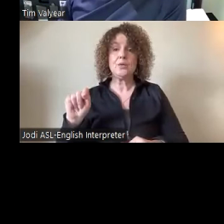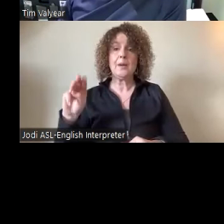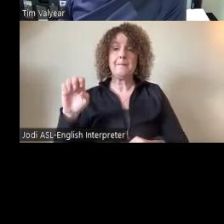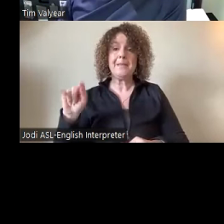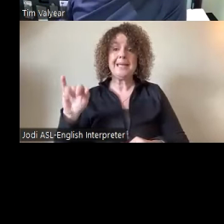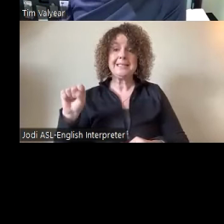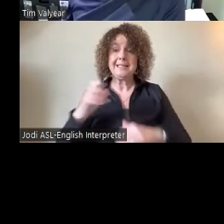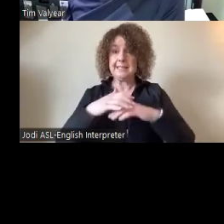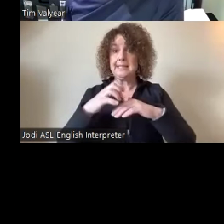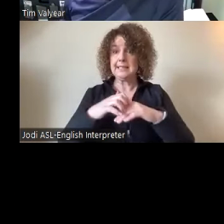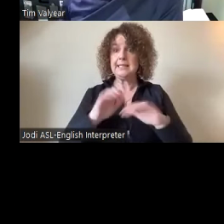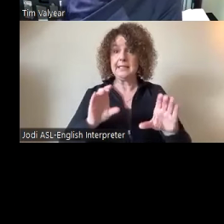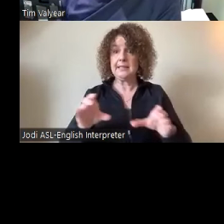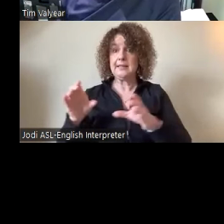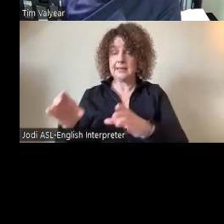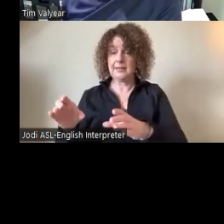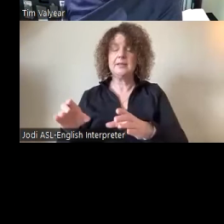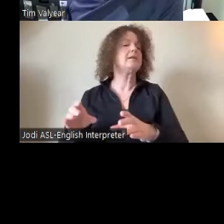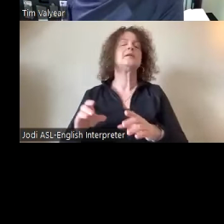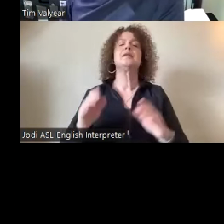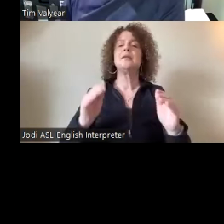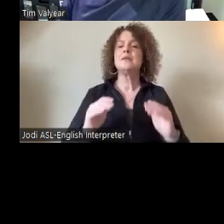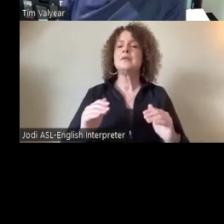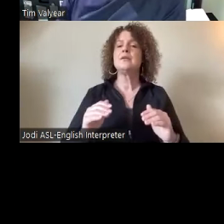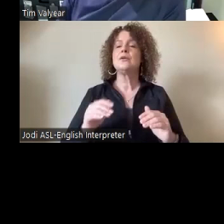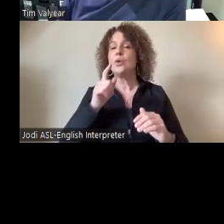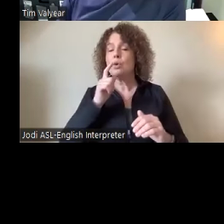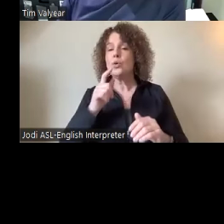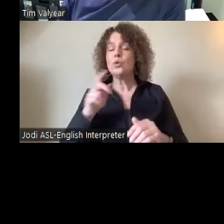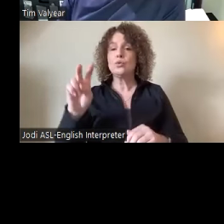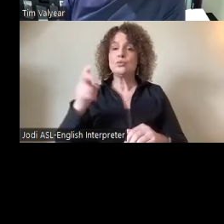directed. First nations or those who self-identify as